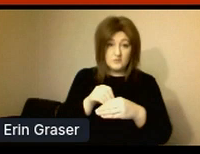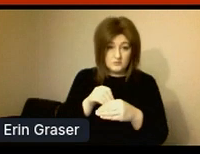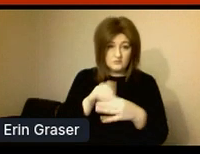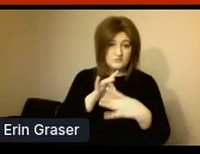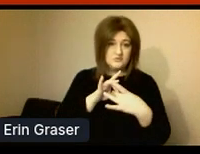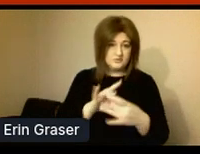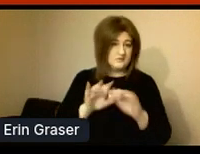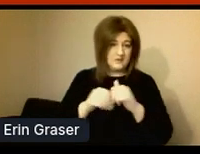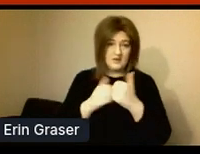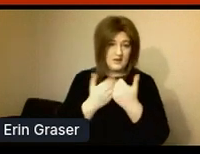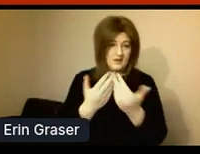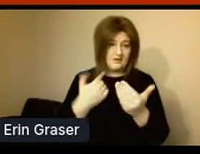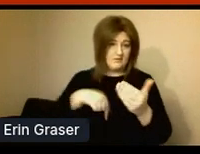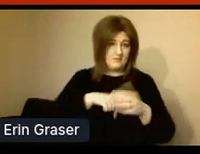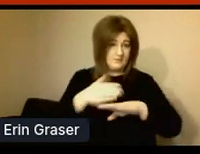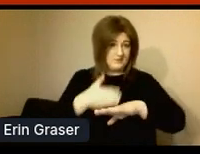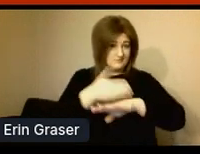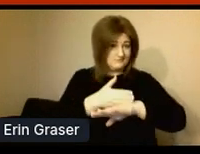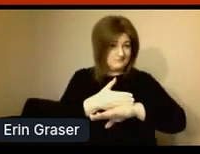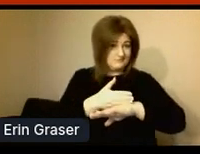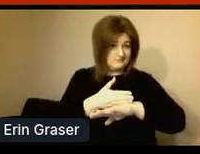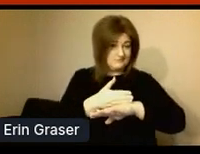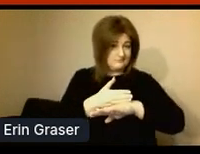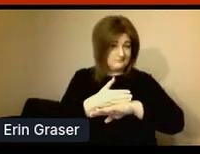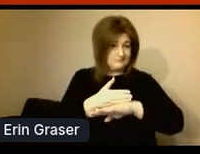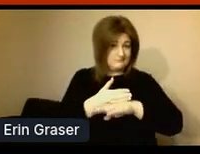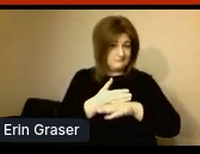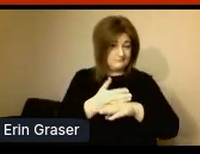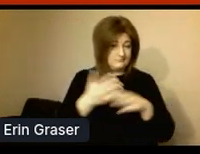How do we do that? Next slide.